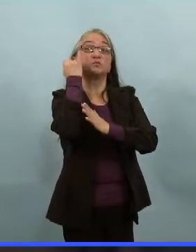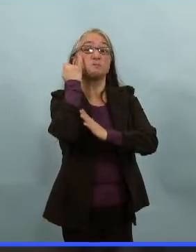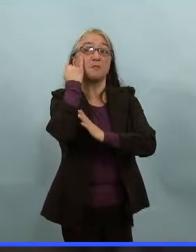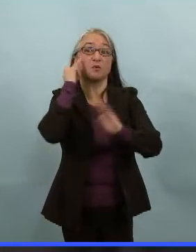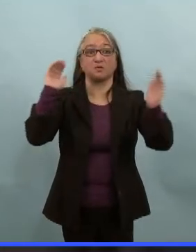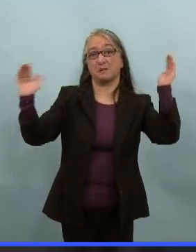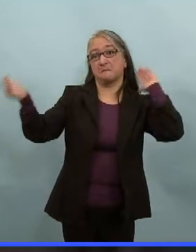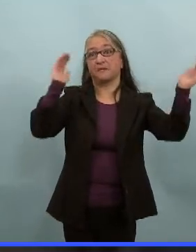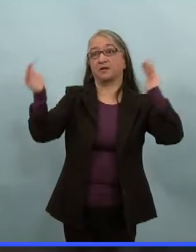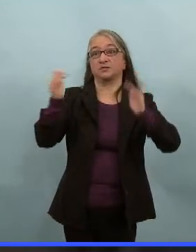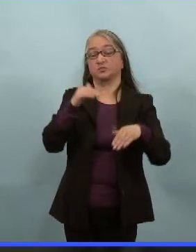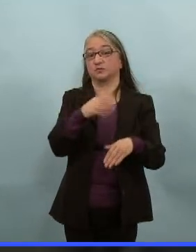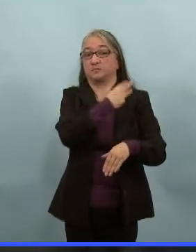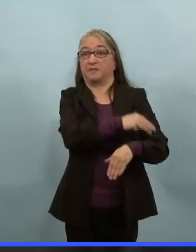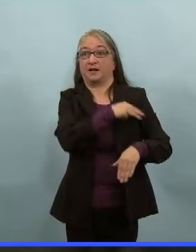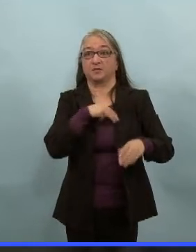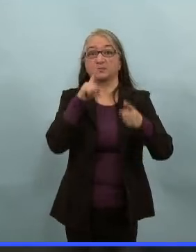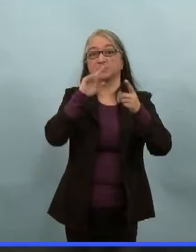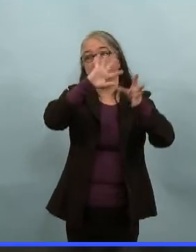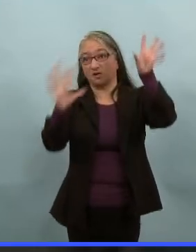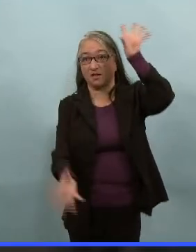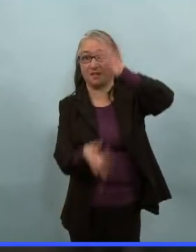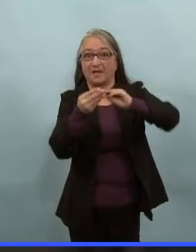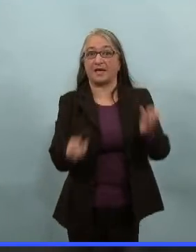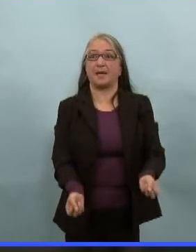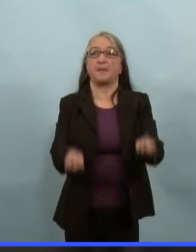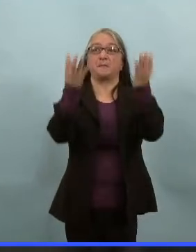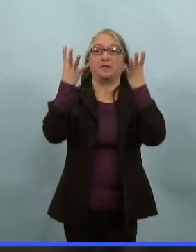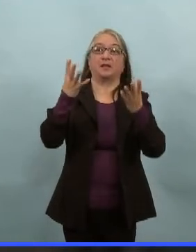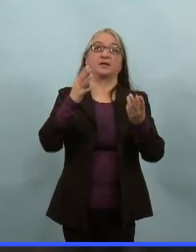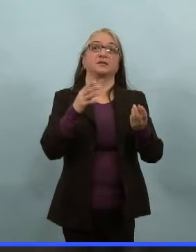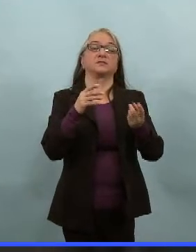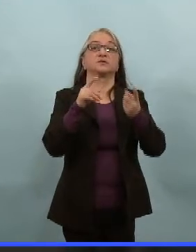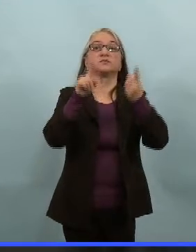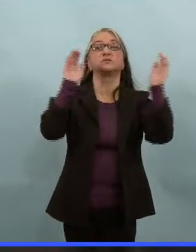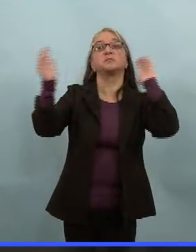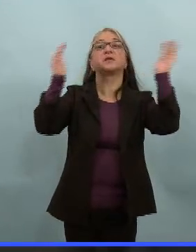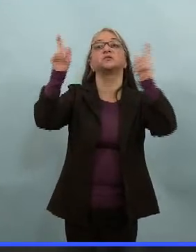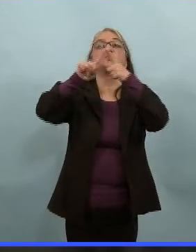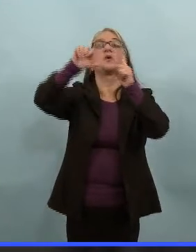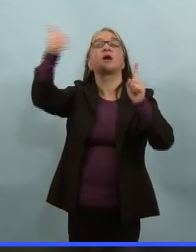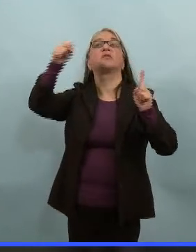we're not saying the risk is zero we're not saying it's less risk to the acute care system we do